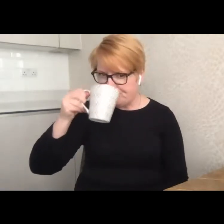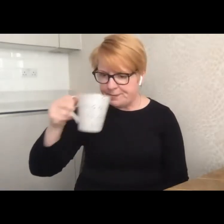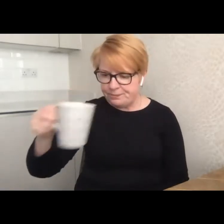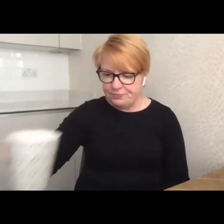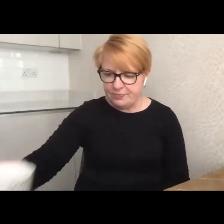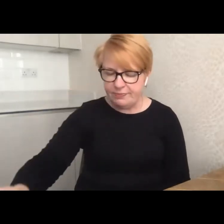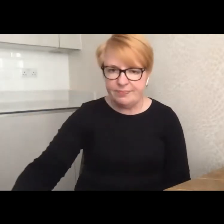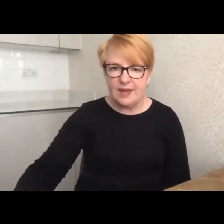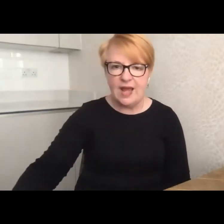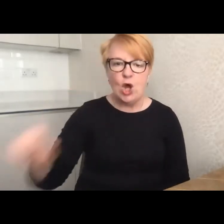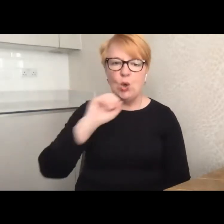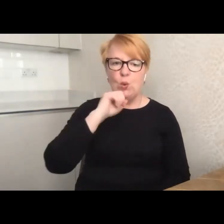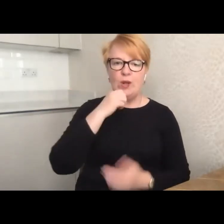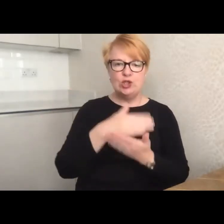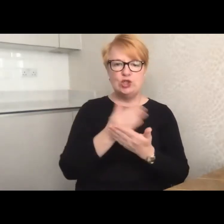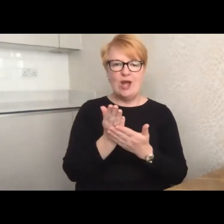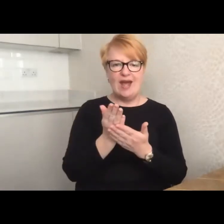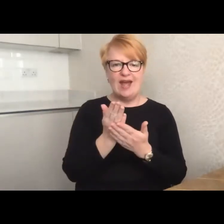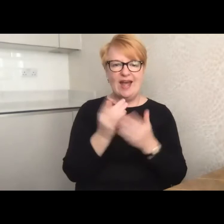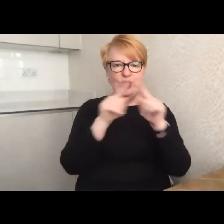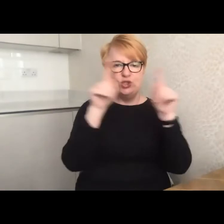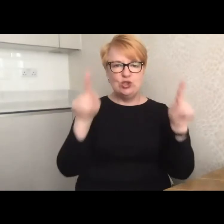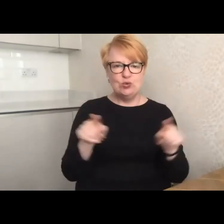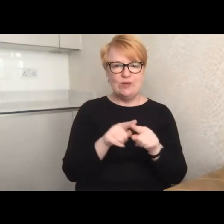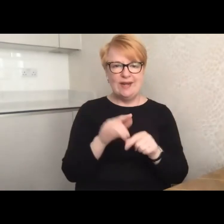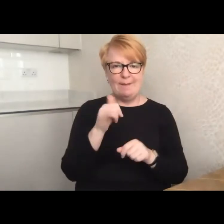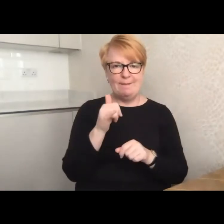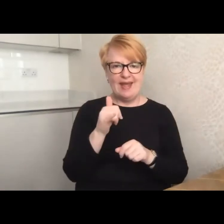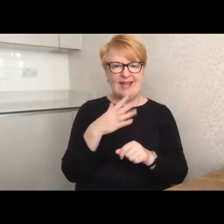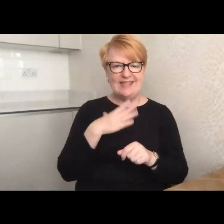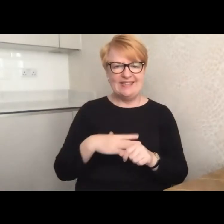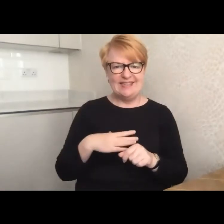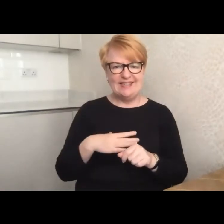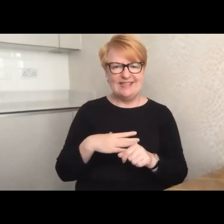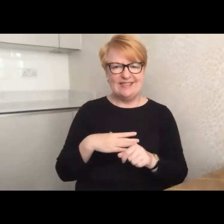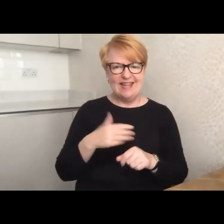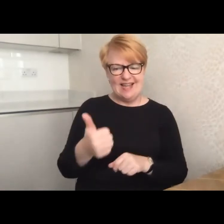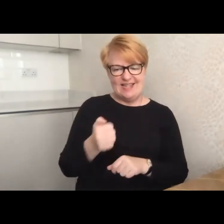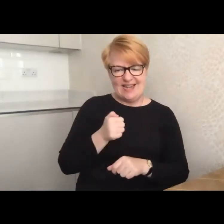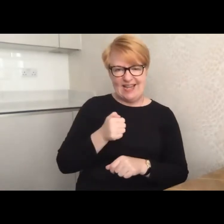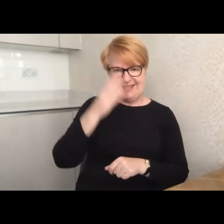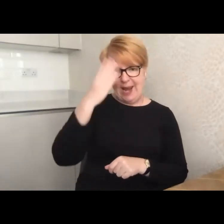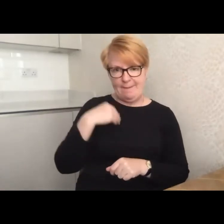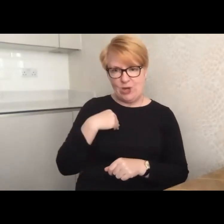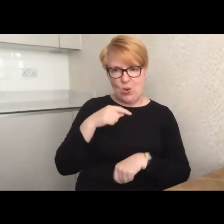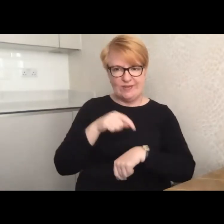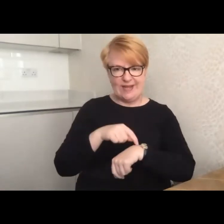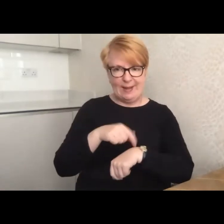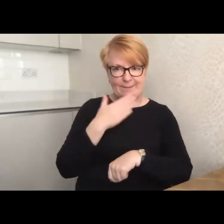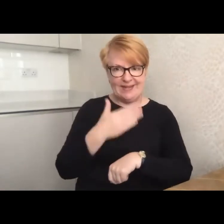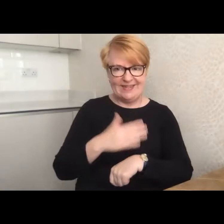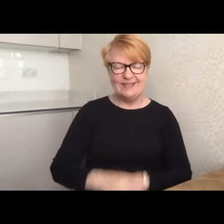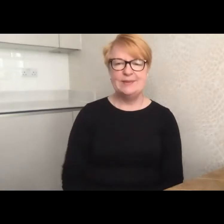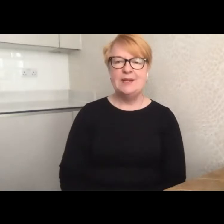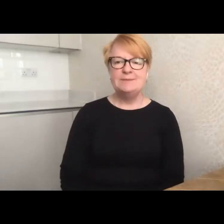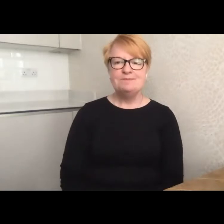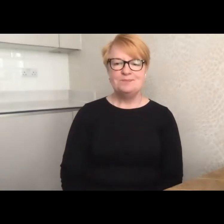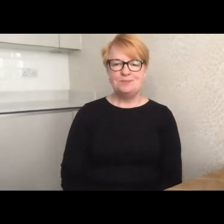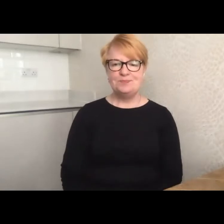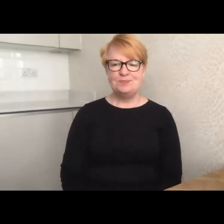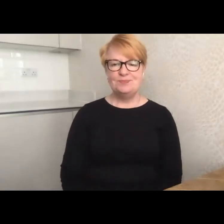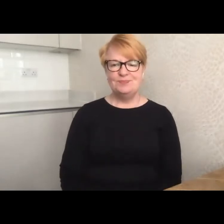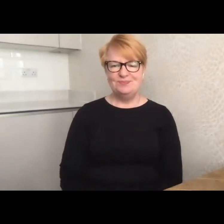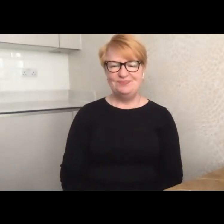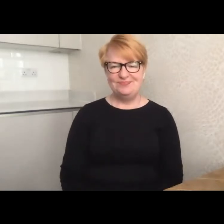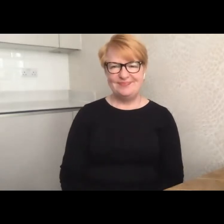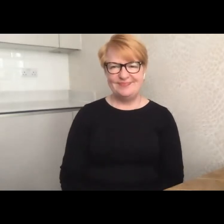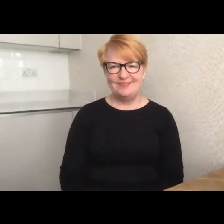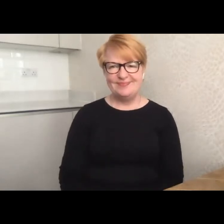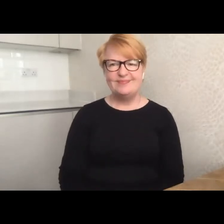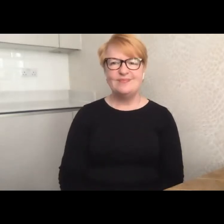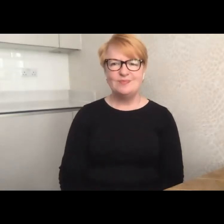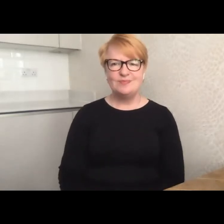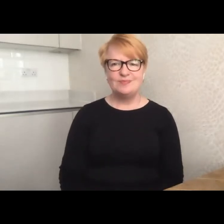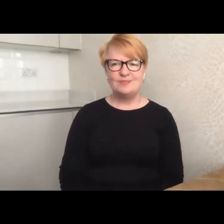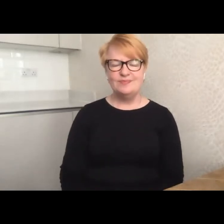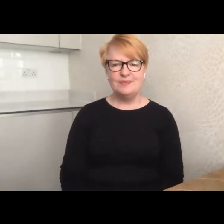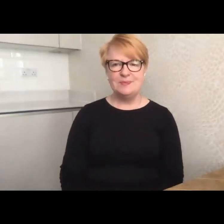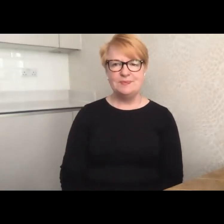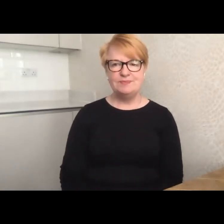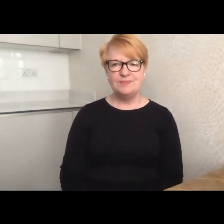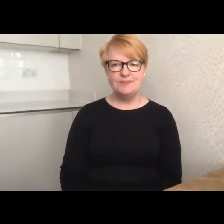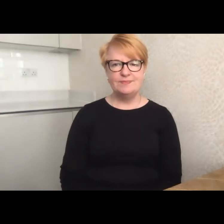And Elisabeth, I might need a text just to let me know that I'm close to time. Thank you.